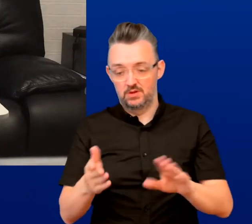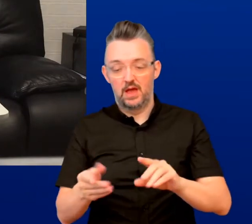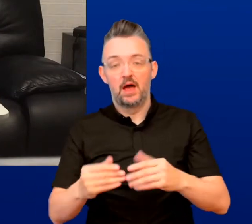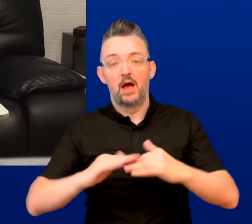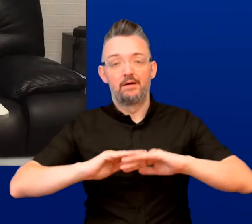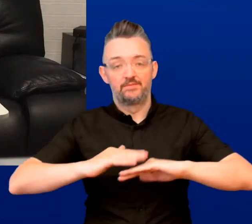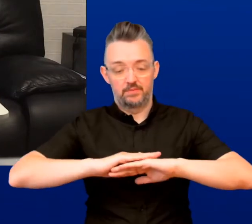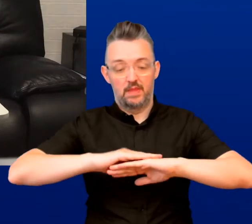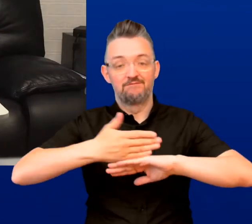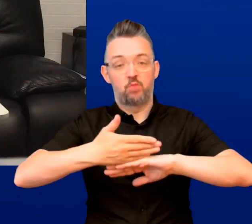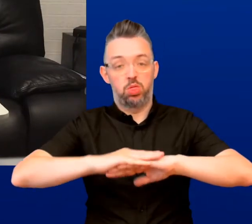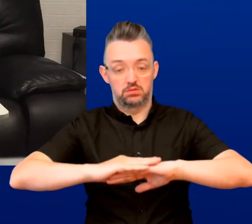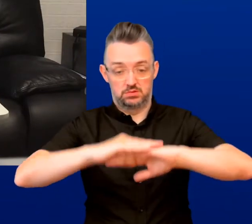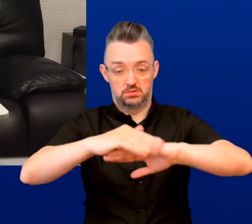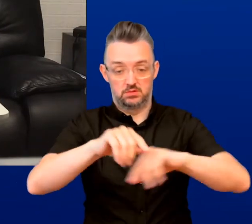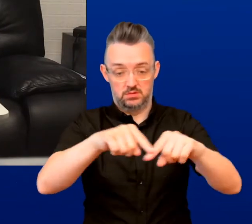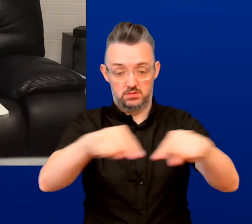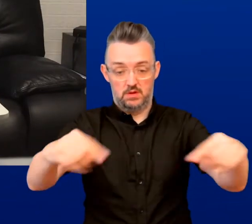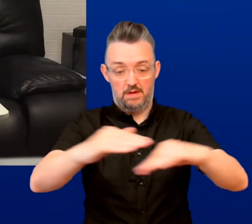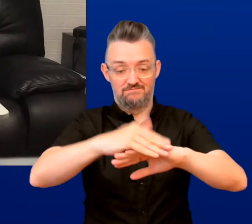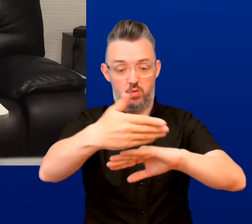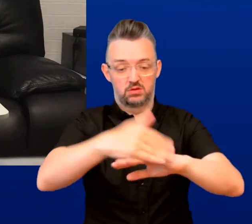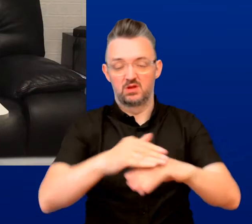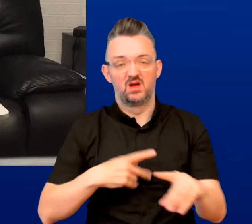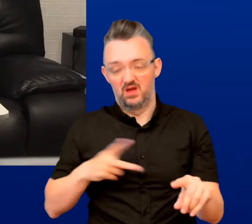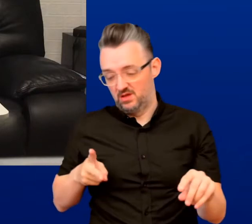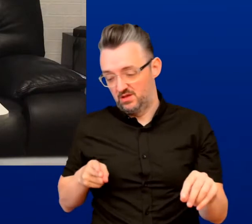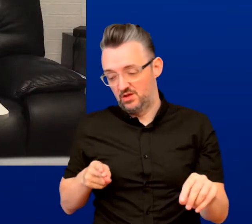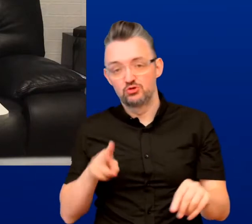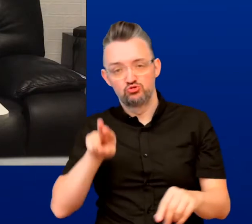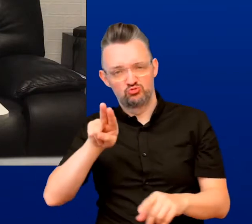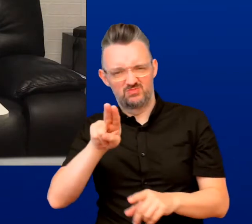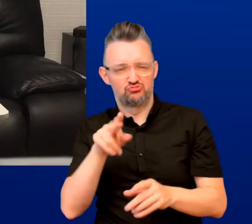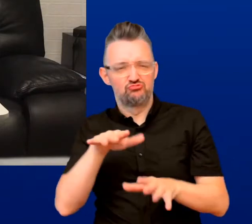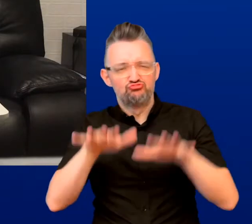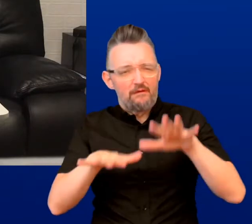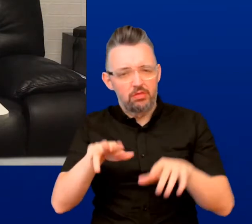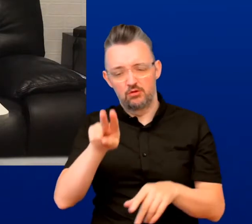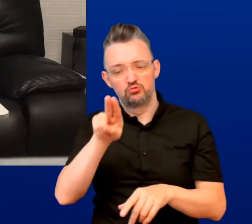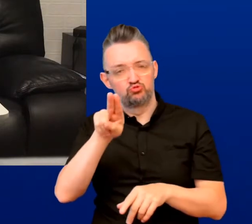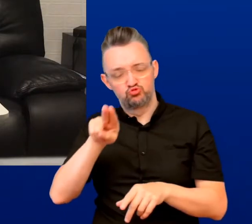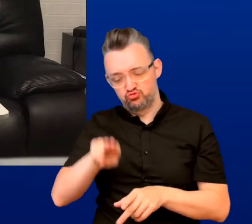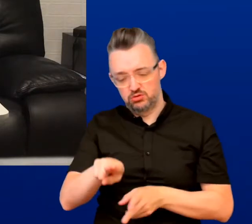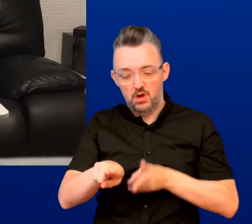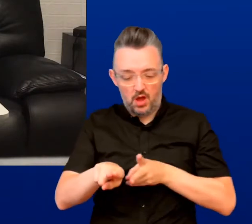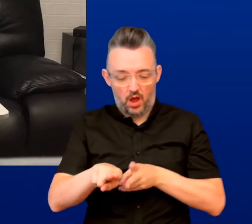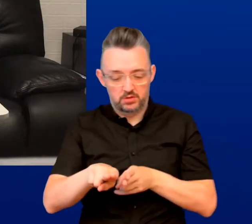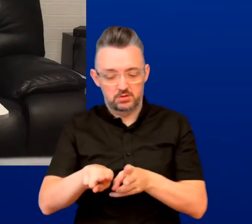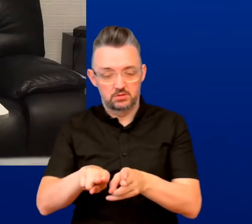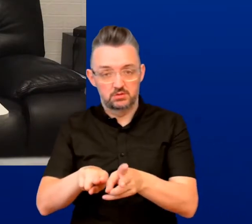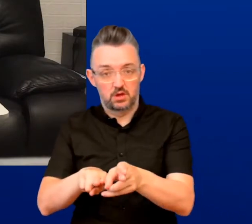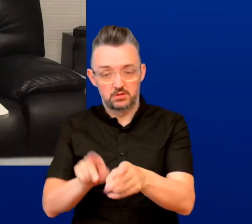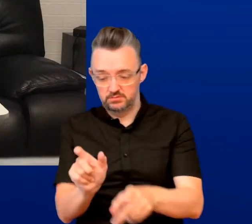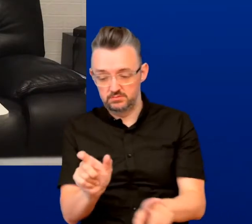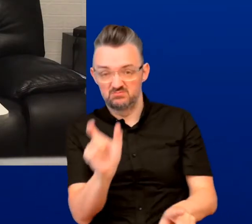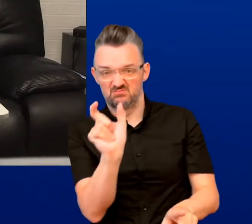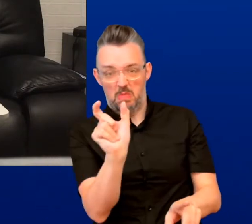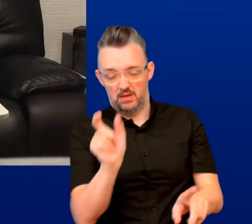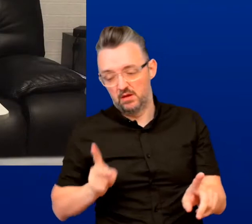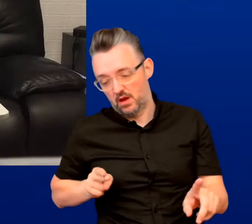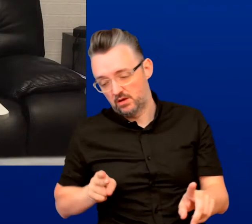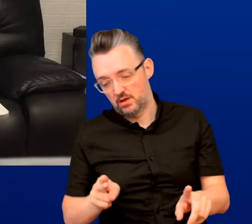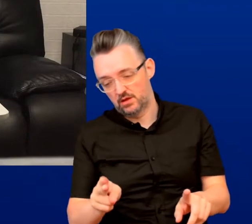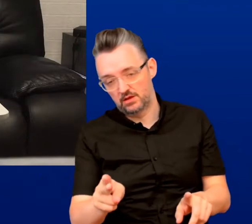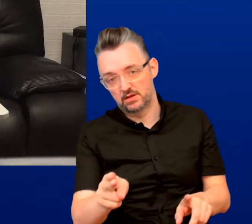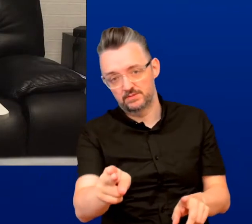I'm just roughly cutting it. Two finger widths apart